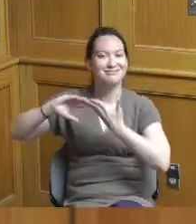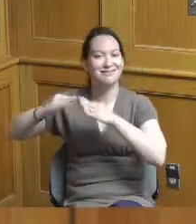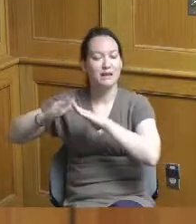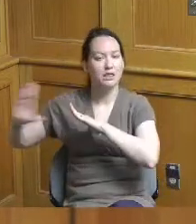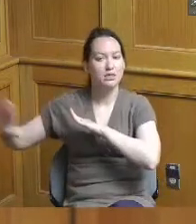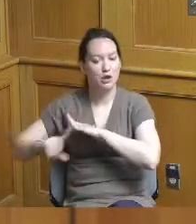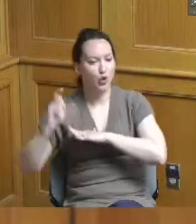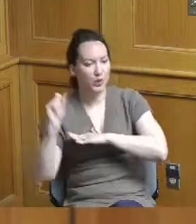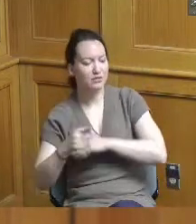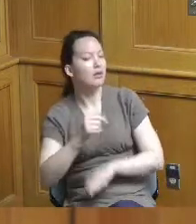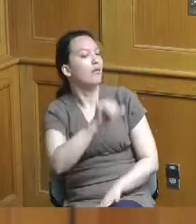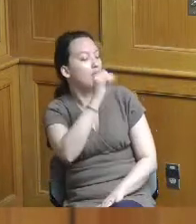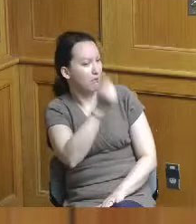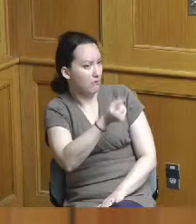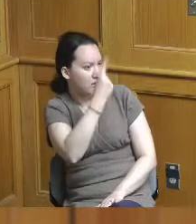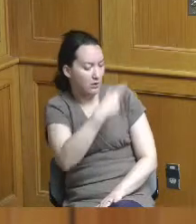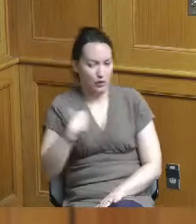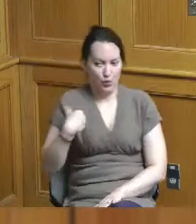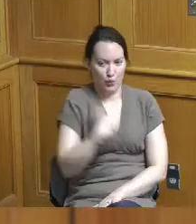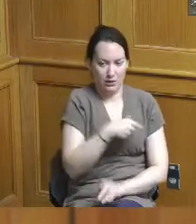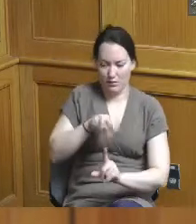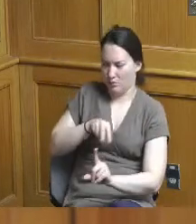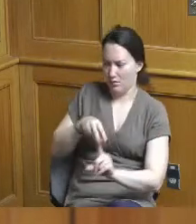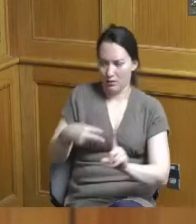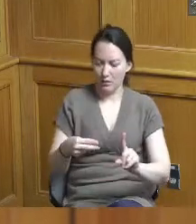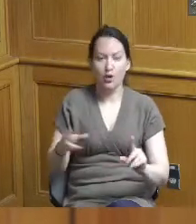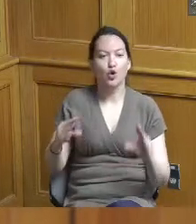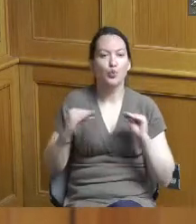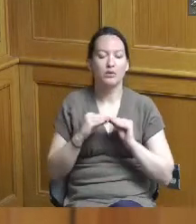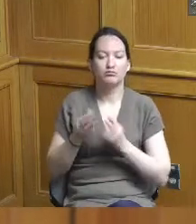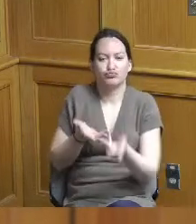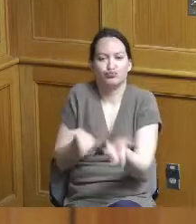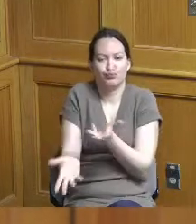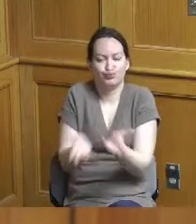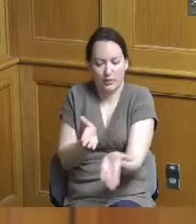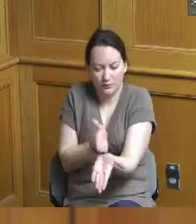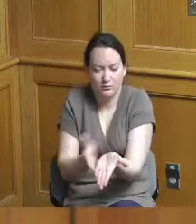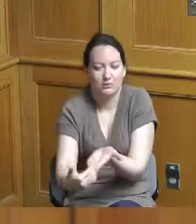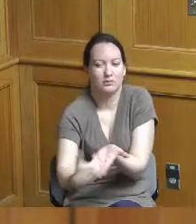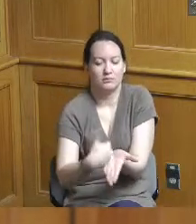they can understand what questions we have here at the county and we can have some interaction